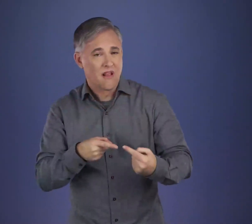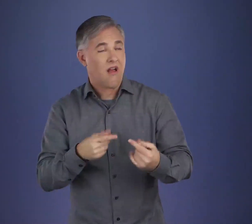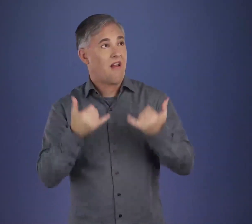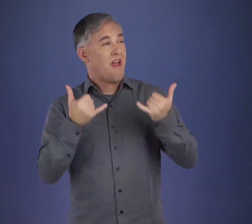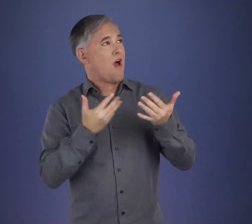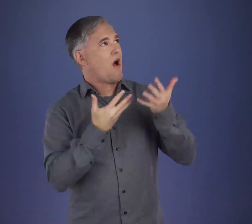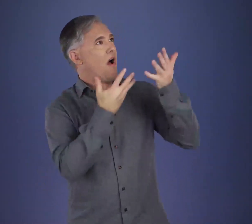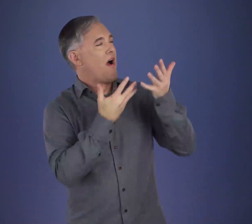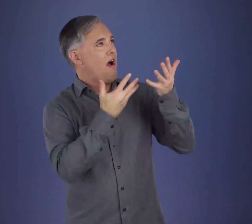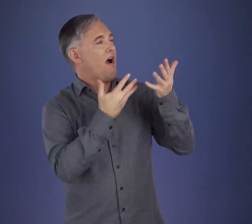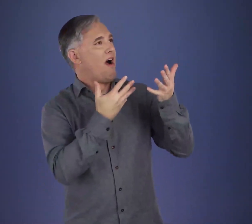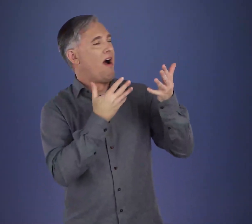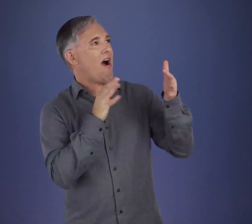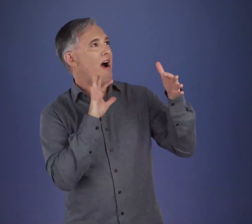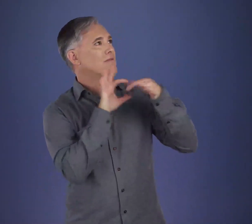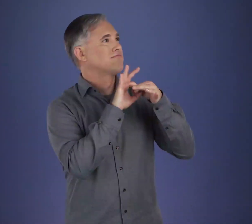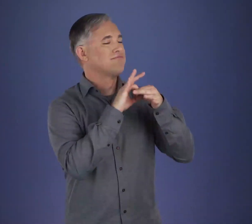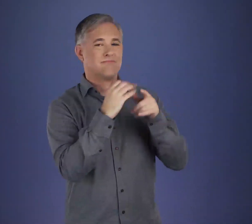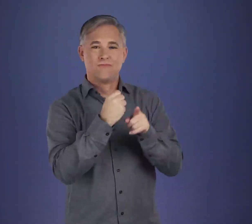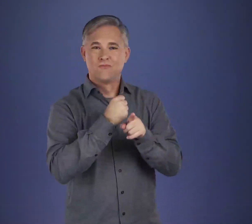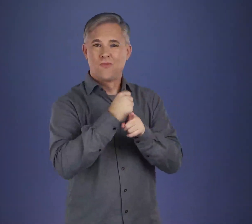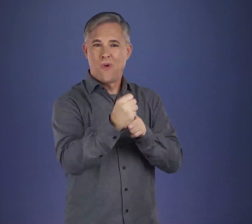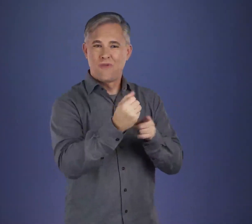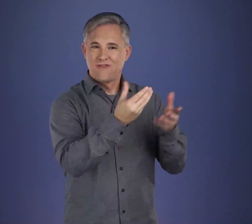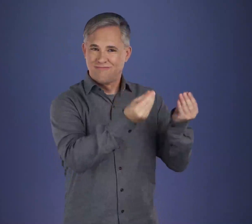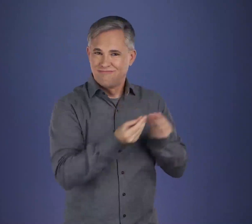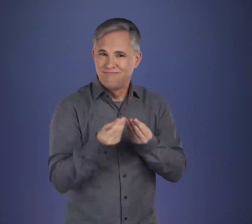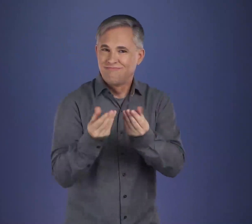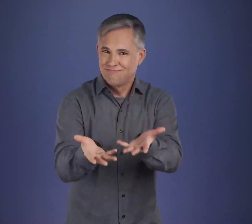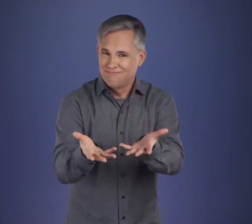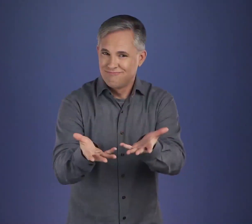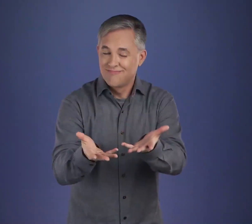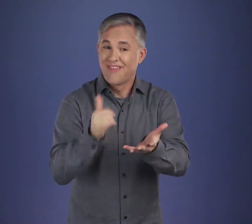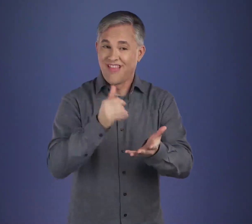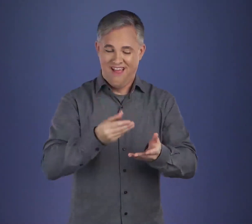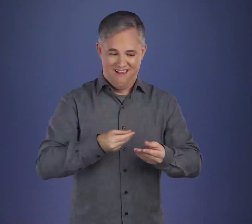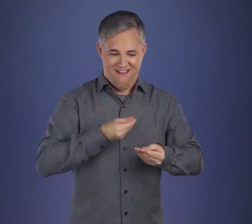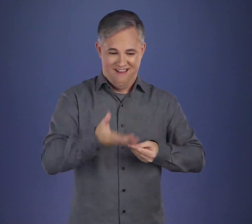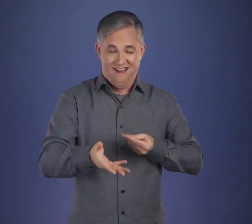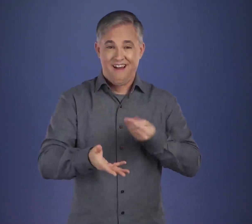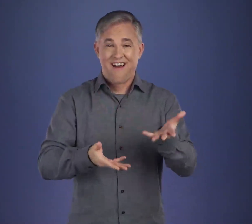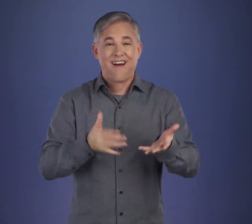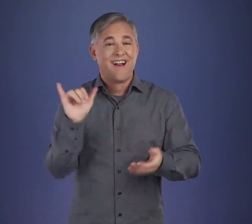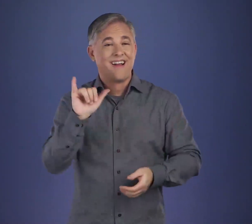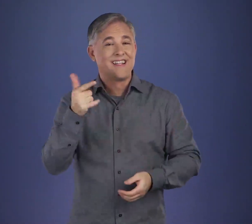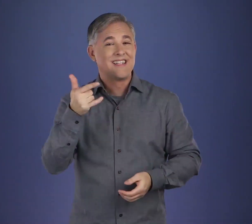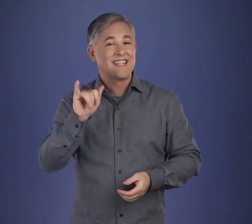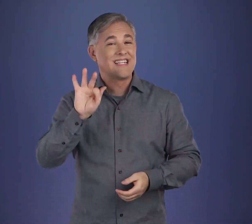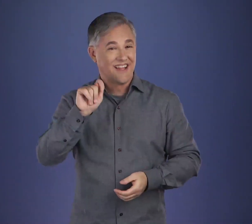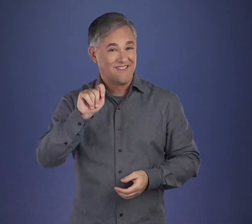are easily passed among alcoholics, one to the other. This is our gift from God,